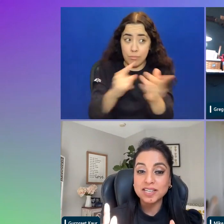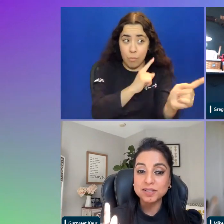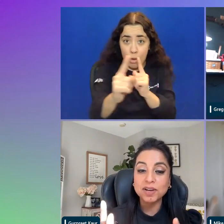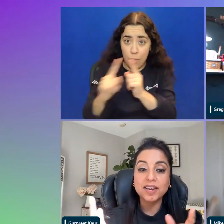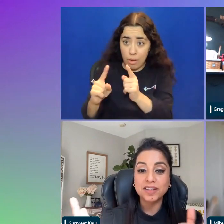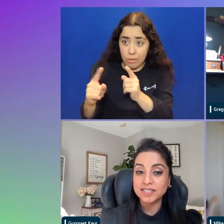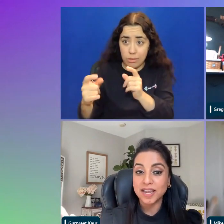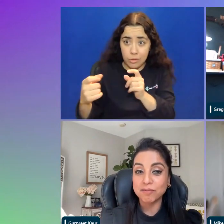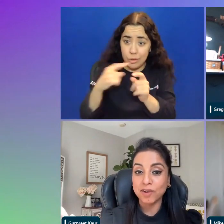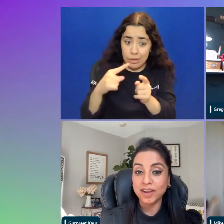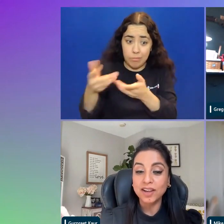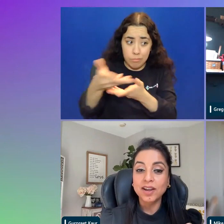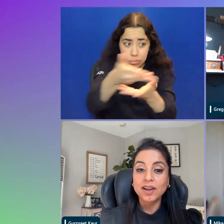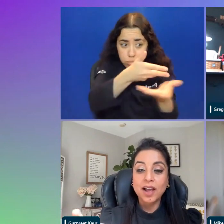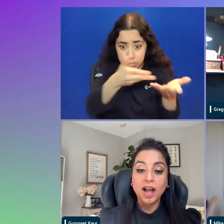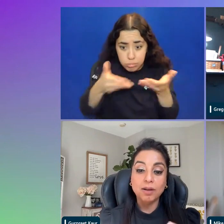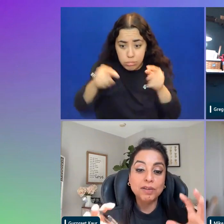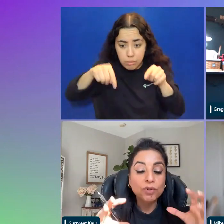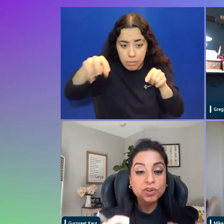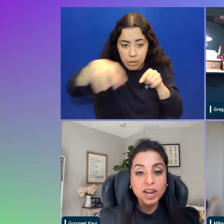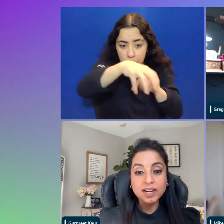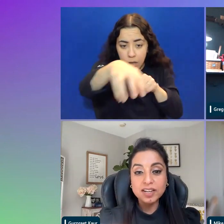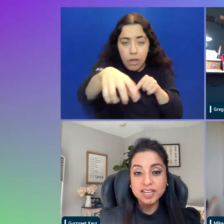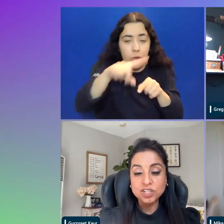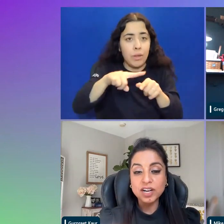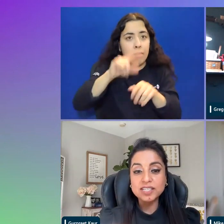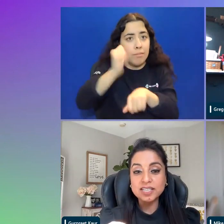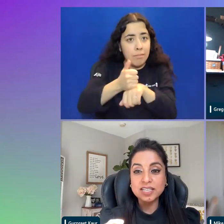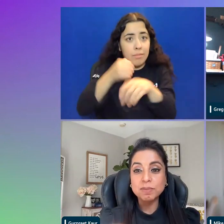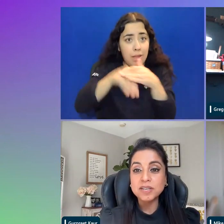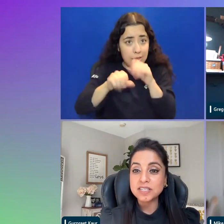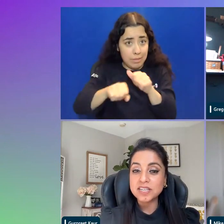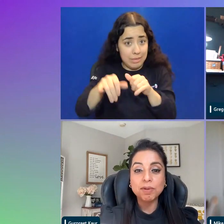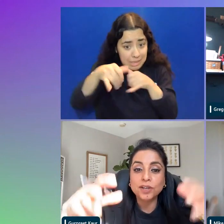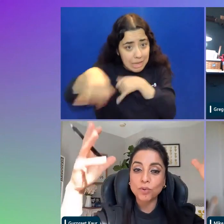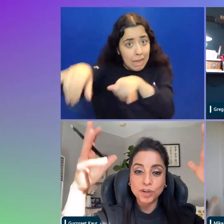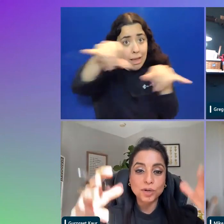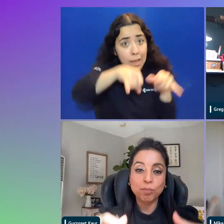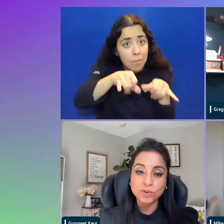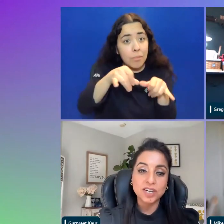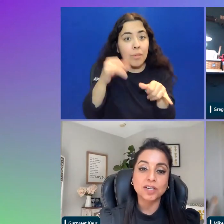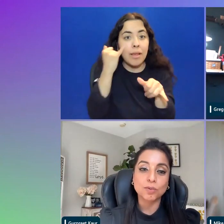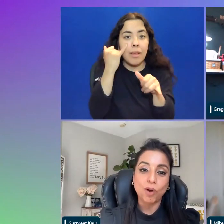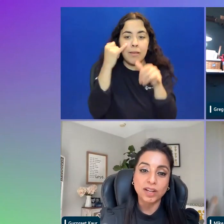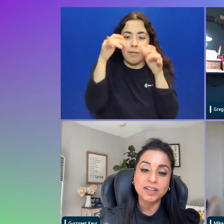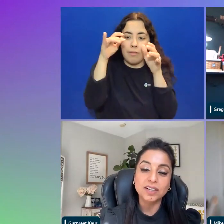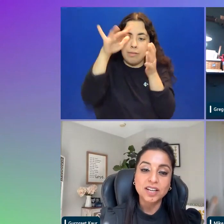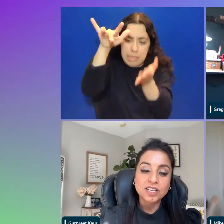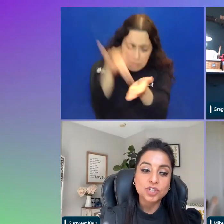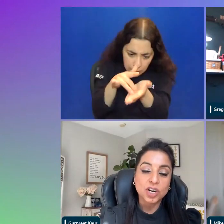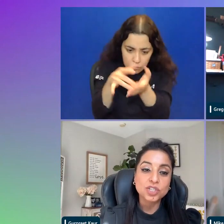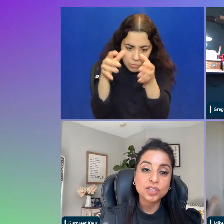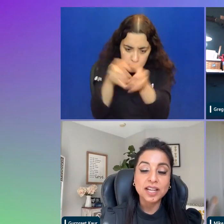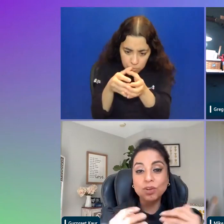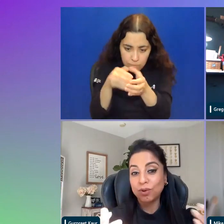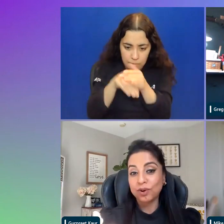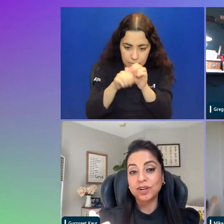the same way? Um, if you create a centralized accessibility team and it only reports under one structure, then you're, um,